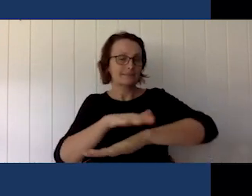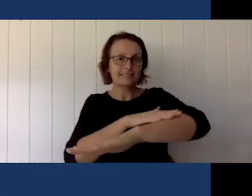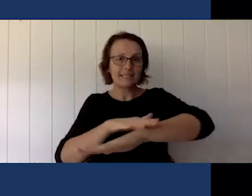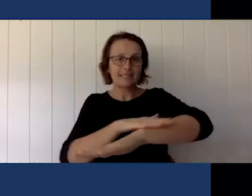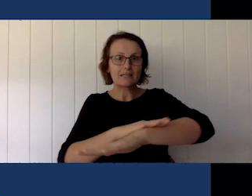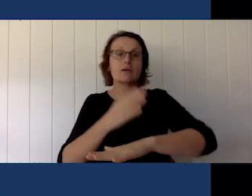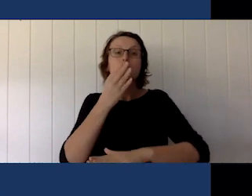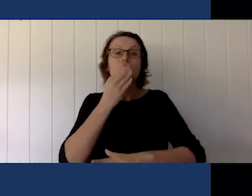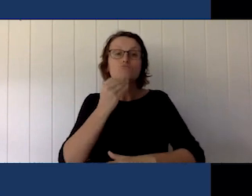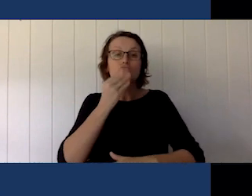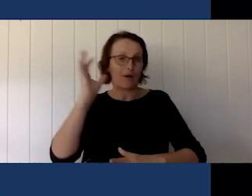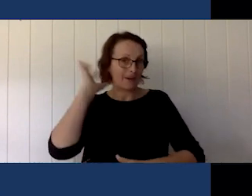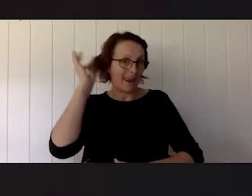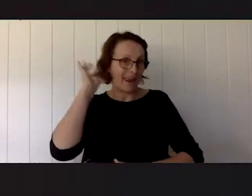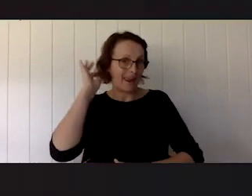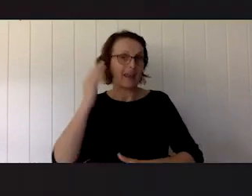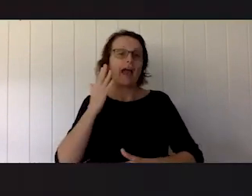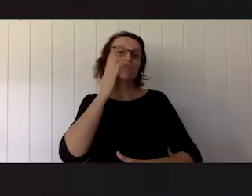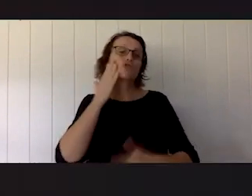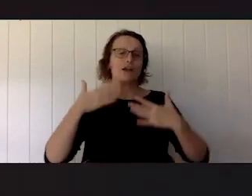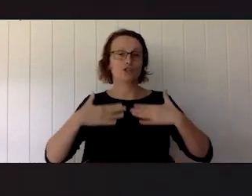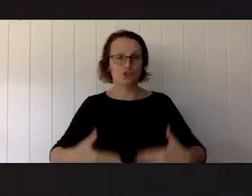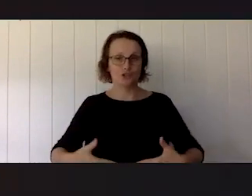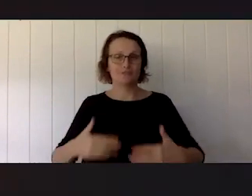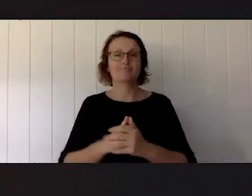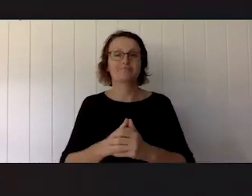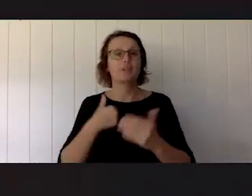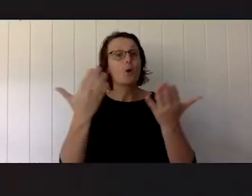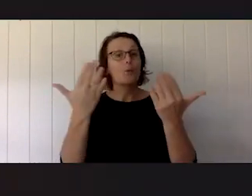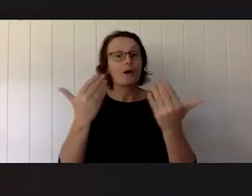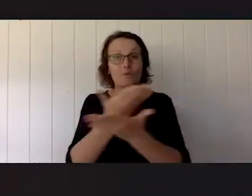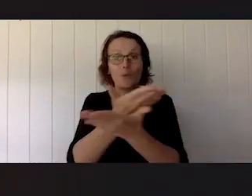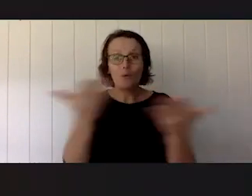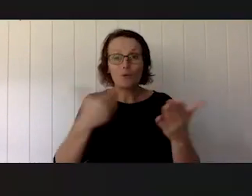in front of a black background. Welcome, everyone. I will soon